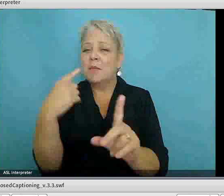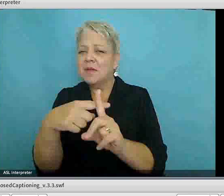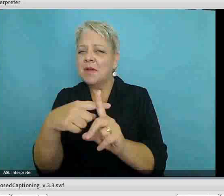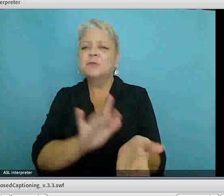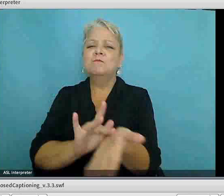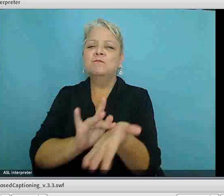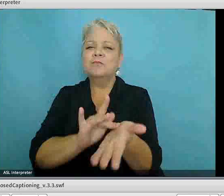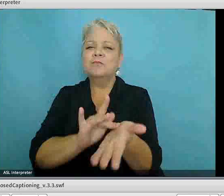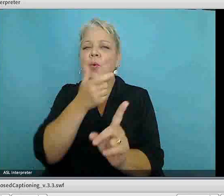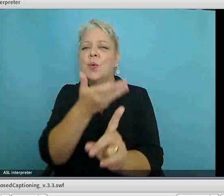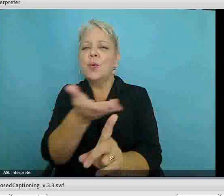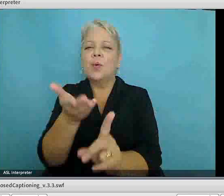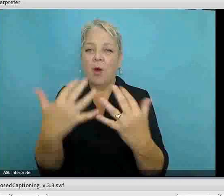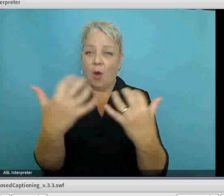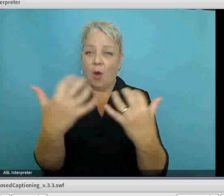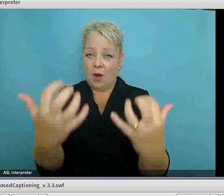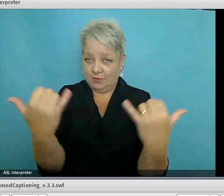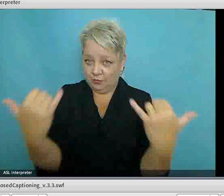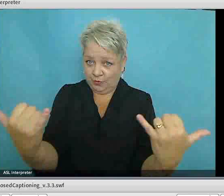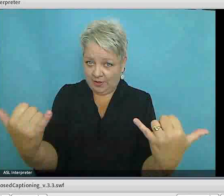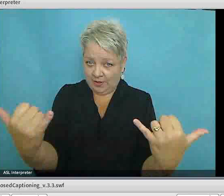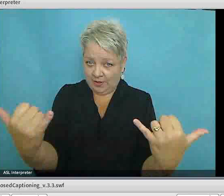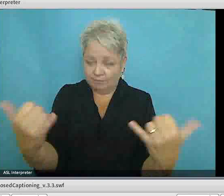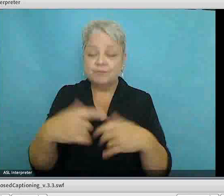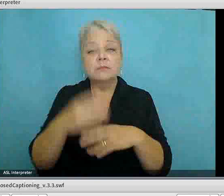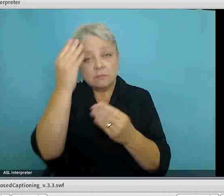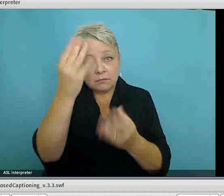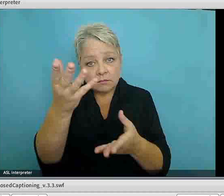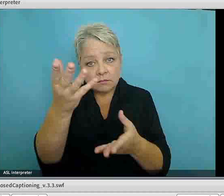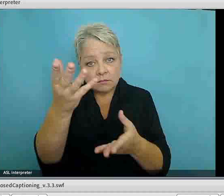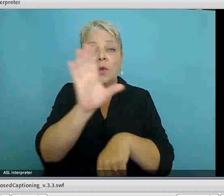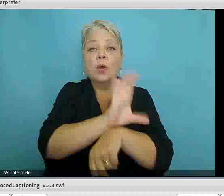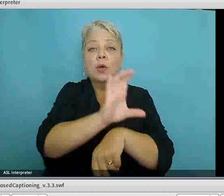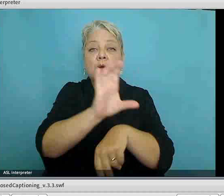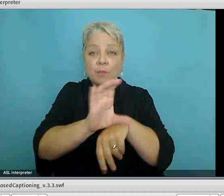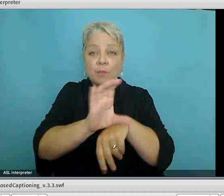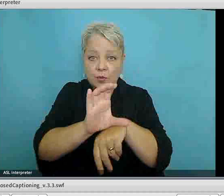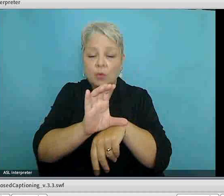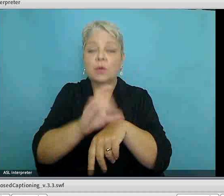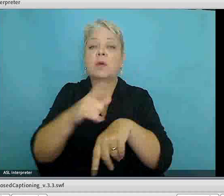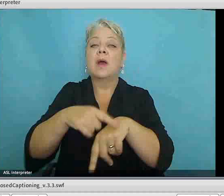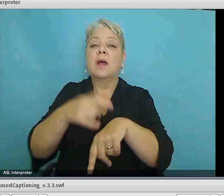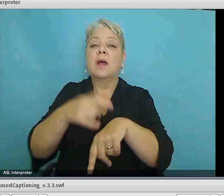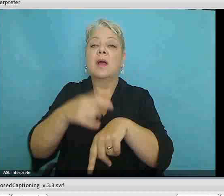We are using the mute feature on the conference call line during this webinar.